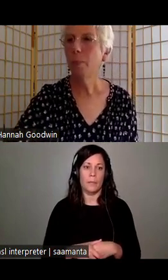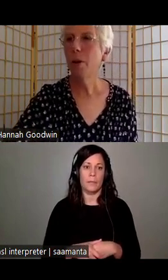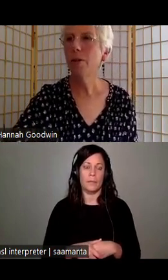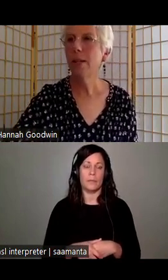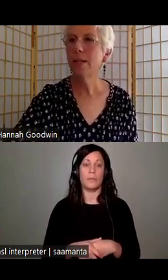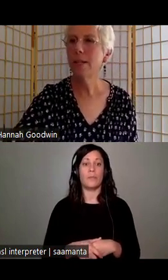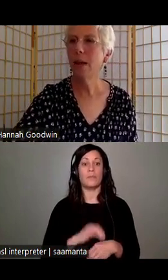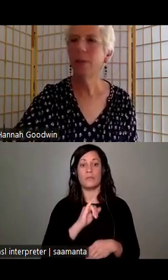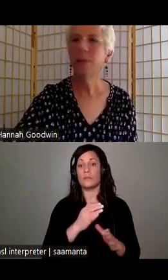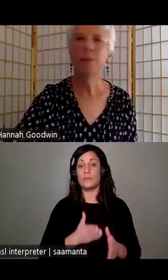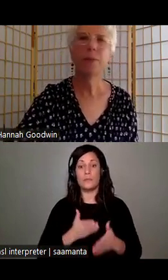The proposal itself.